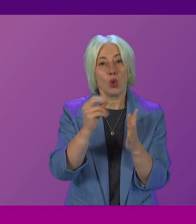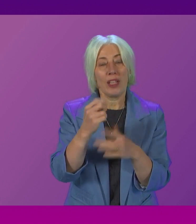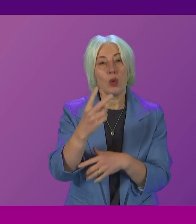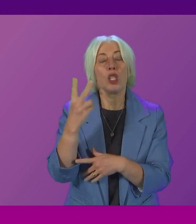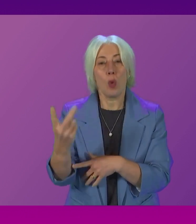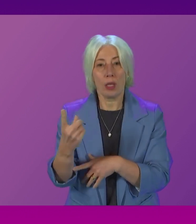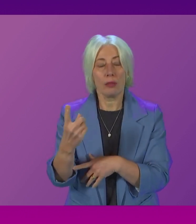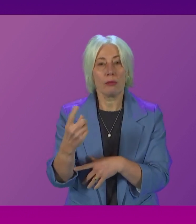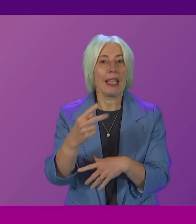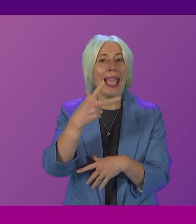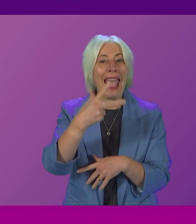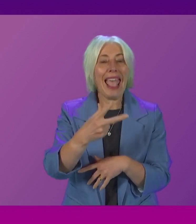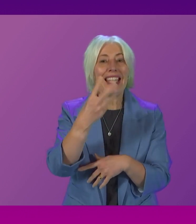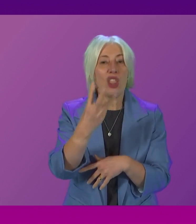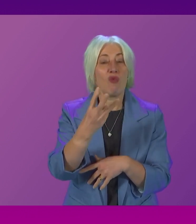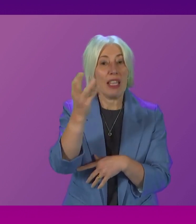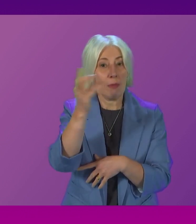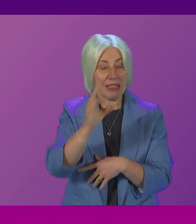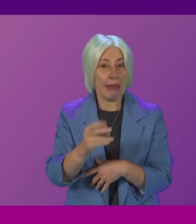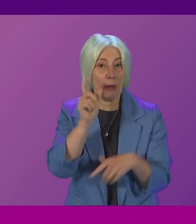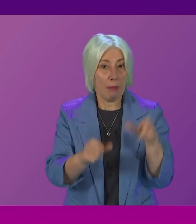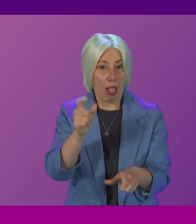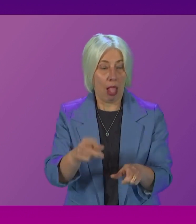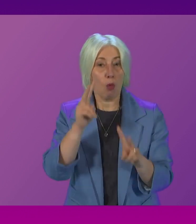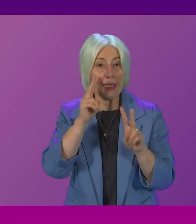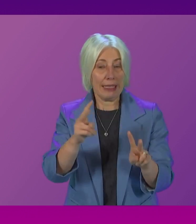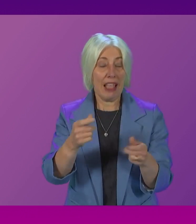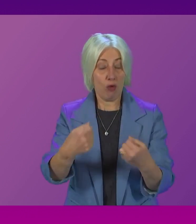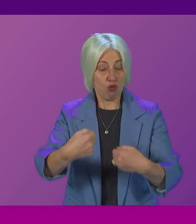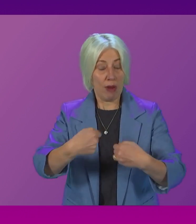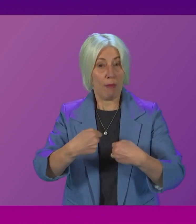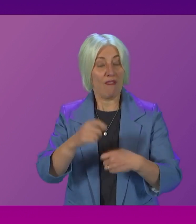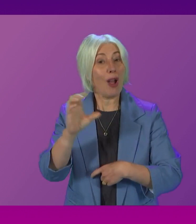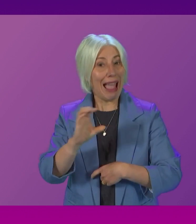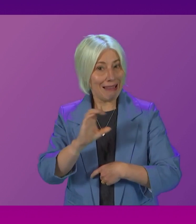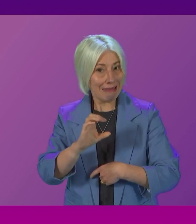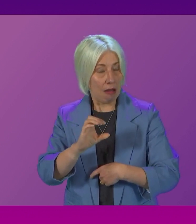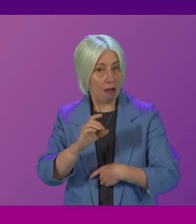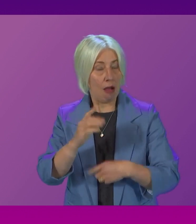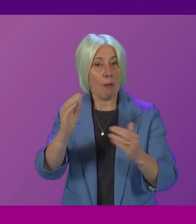were seen within the 62-day waiting standard for cancer treatment; that has now fallen to 74.7 per